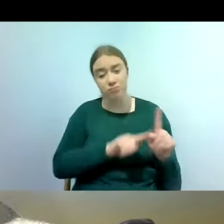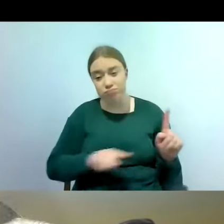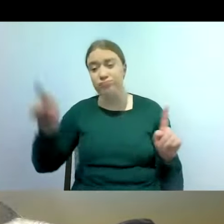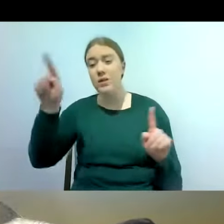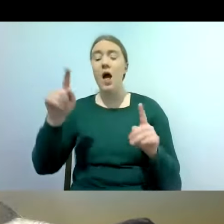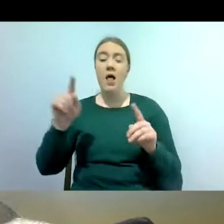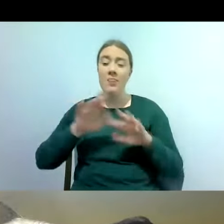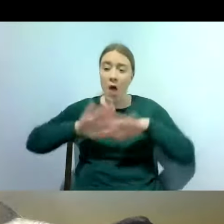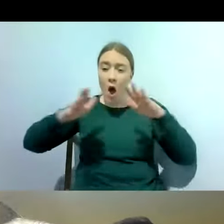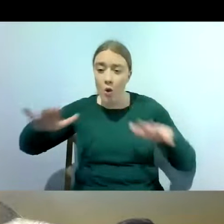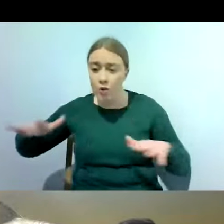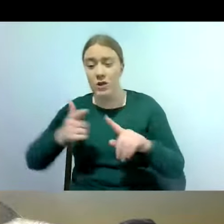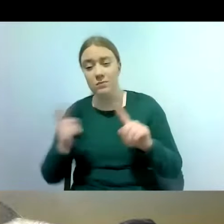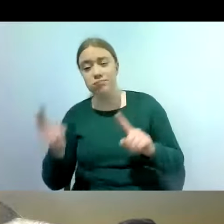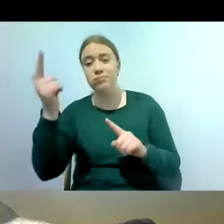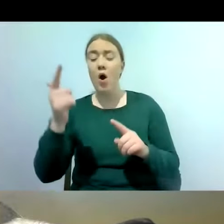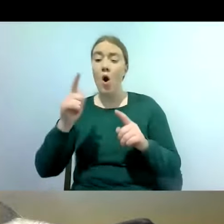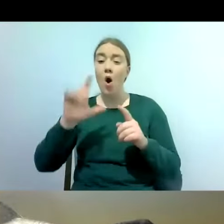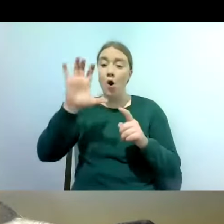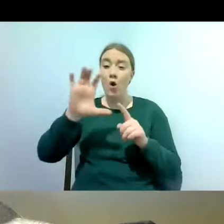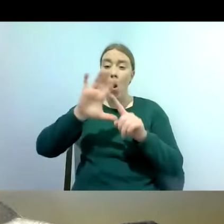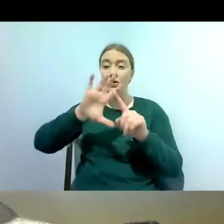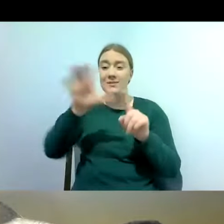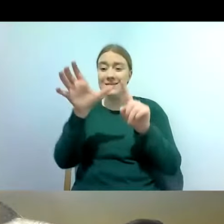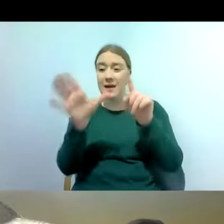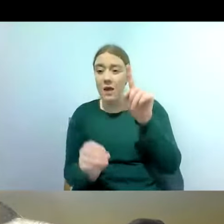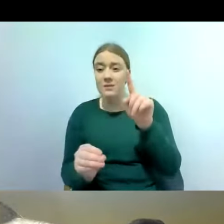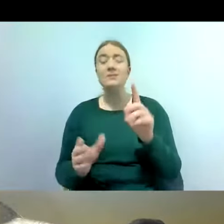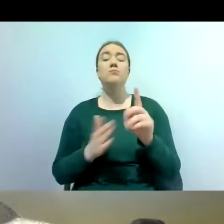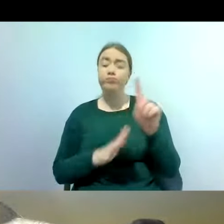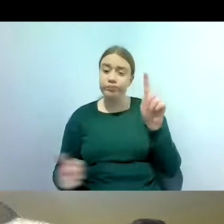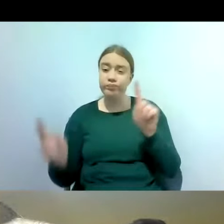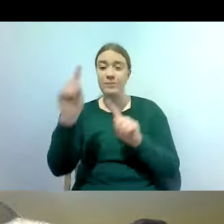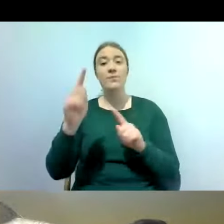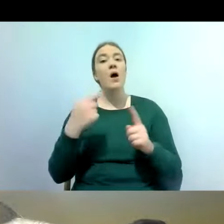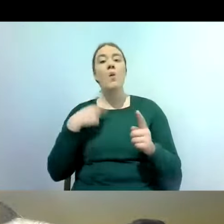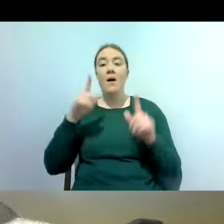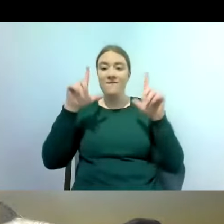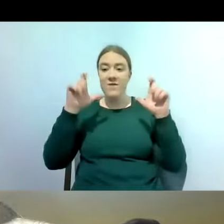span continents and i've included an image of a swallow here it's one of probably the one of